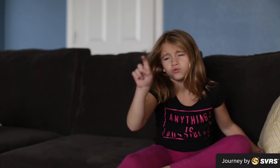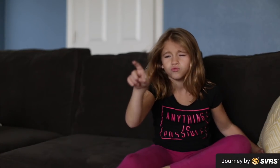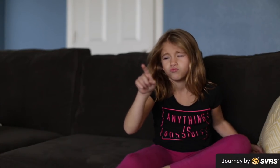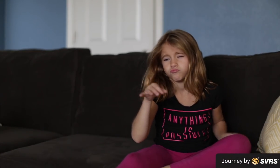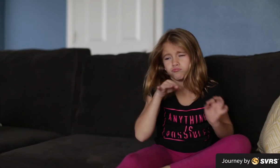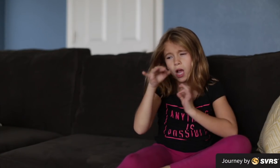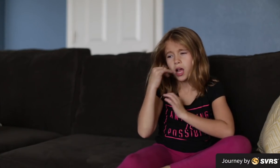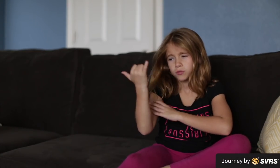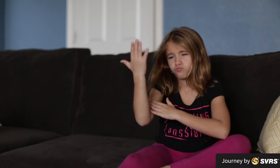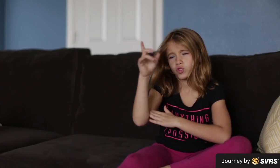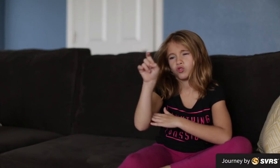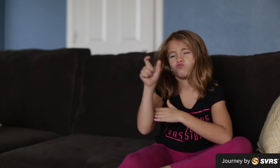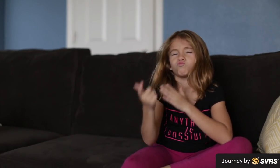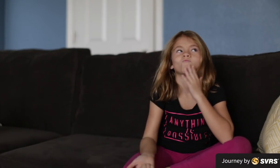You should have explained it to me this morning.